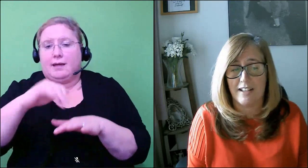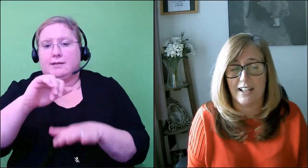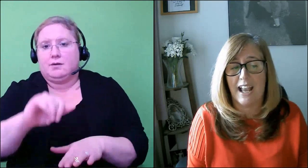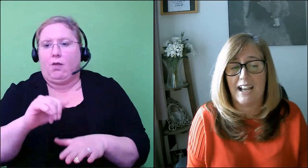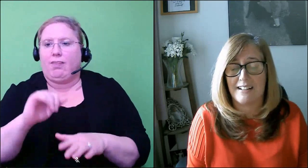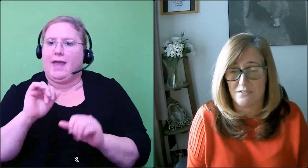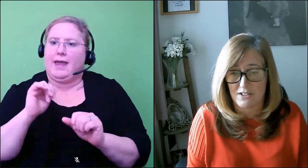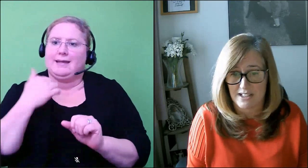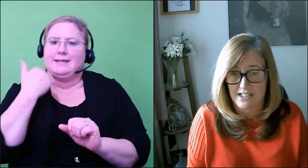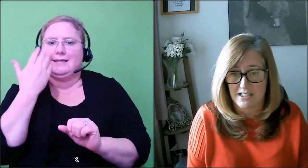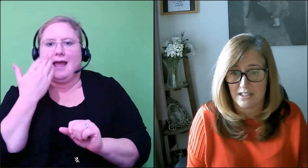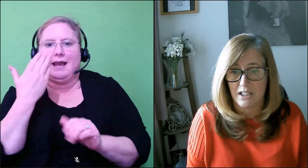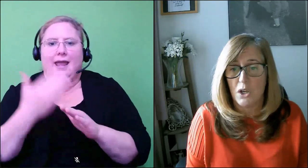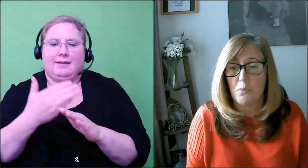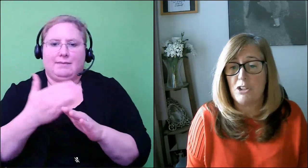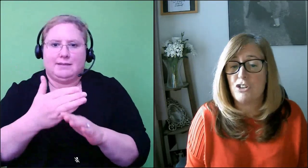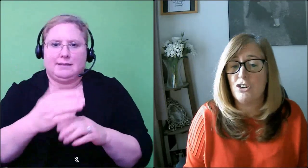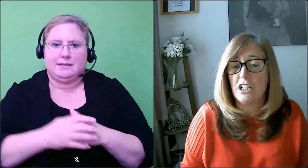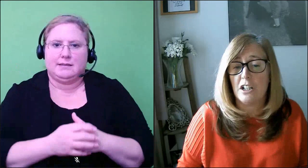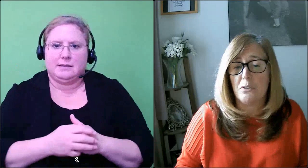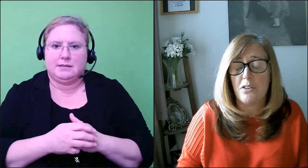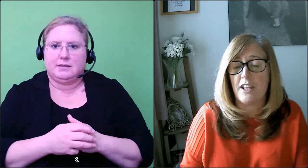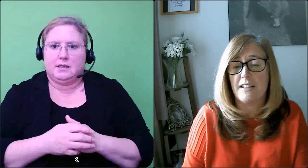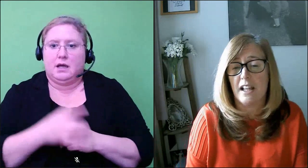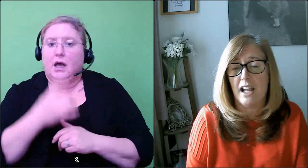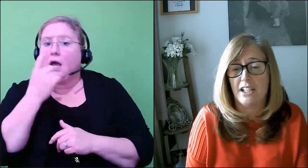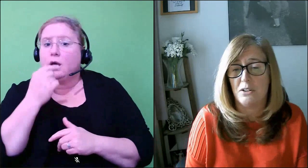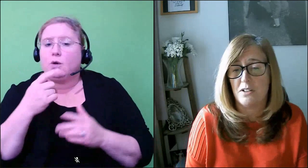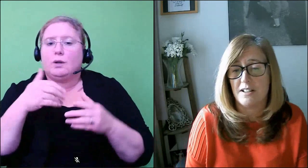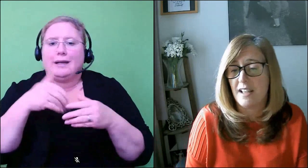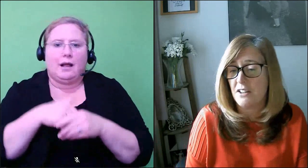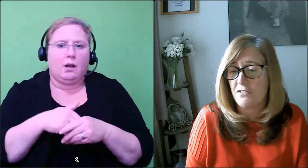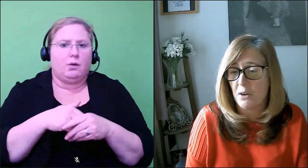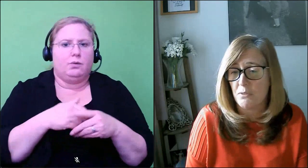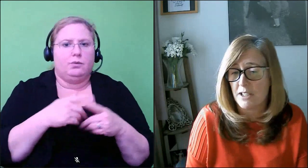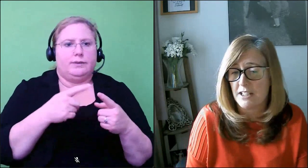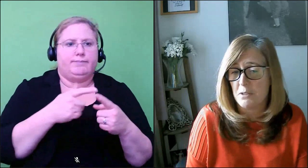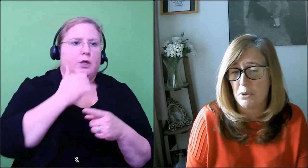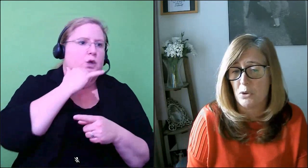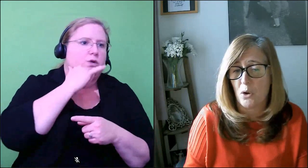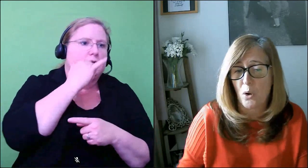activities. Which could include things like using a telephone, using [indiscernible] or using public transport.